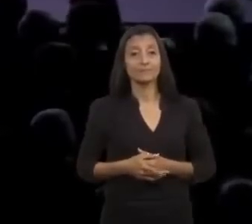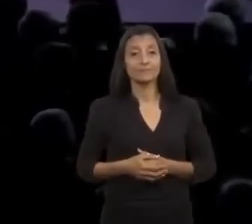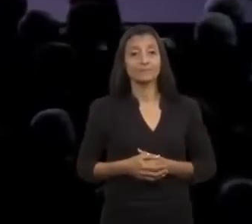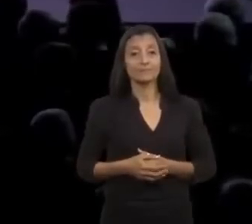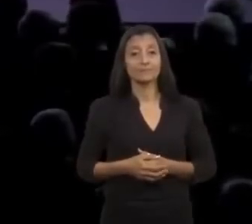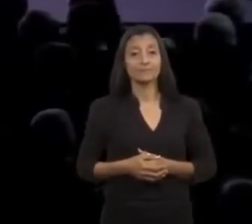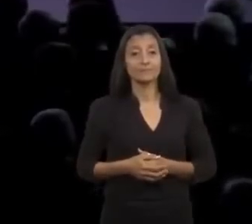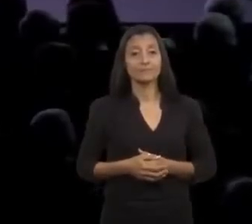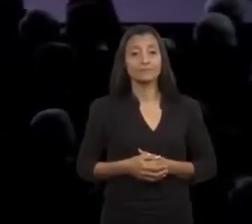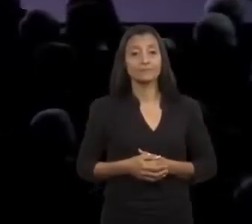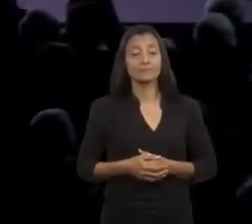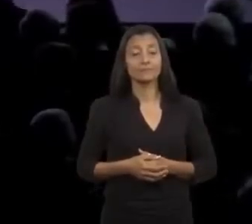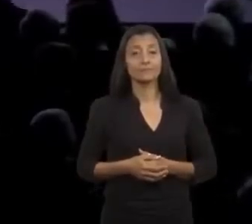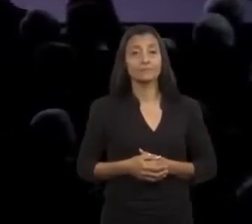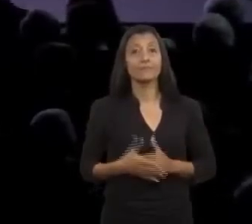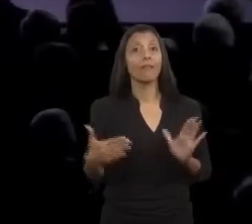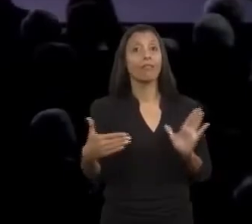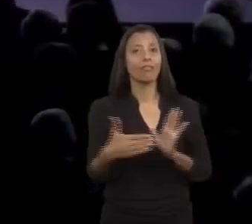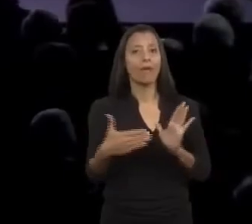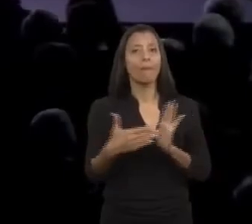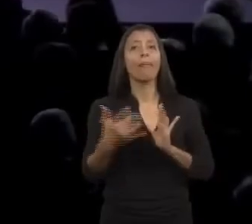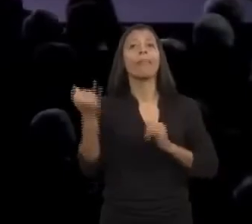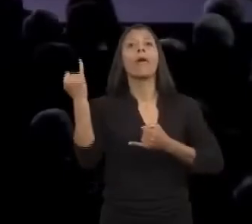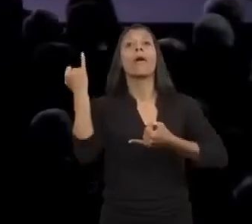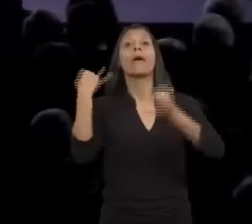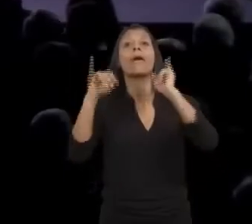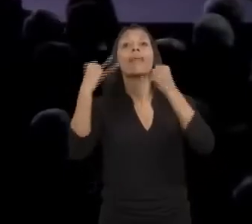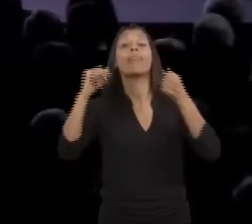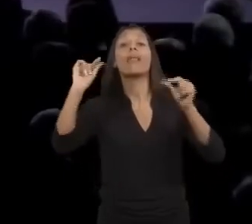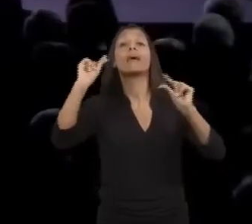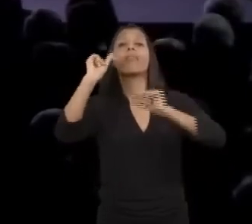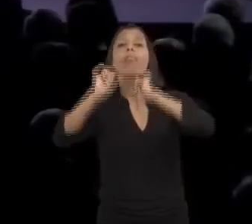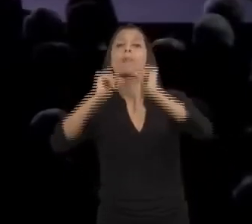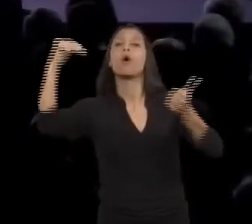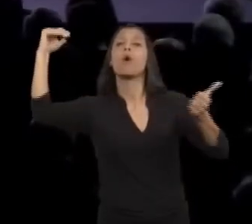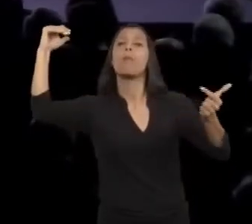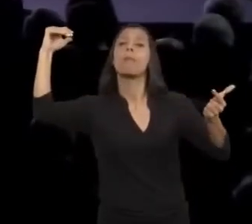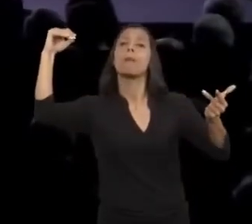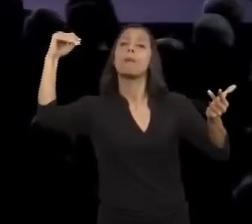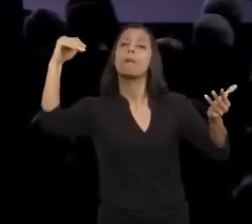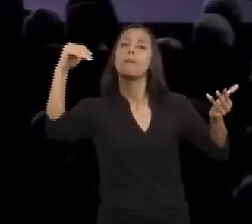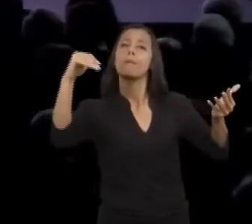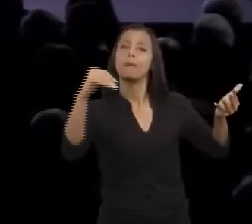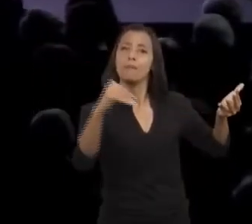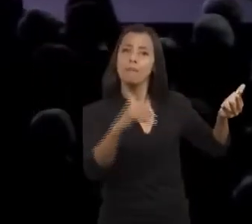that the interest rate decreases, you will find